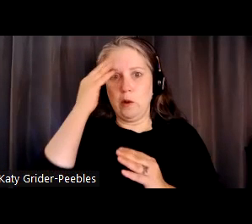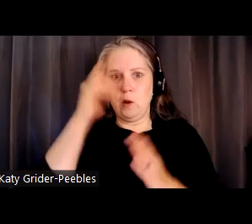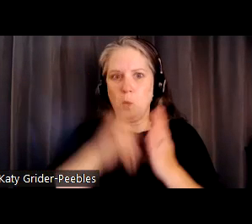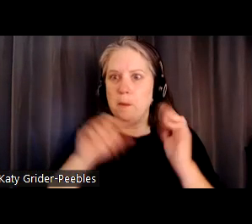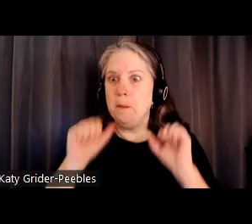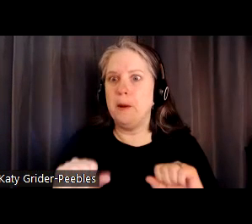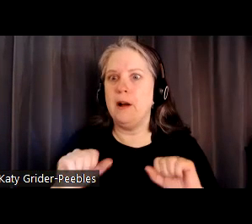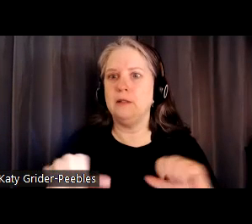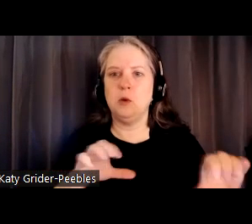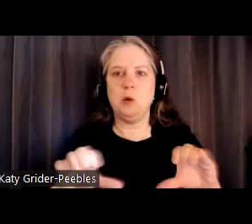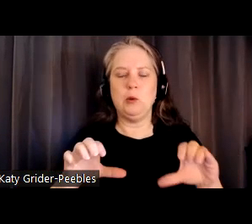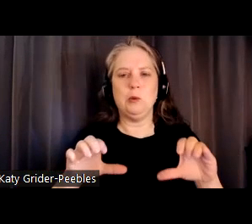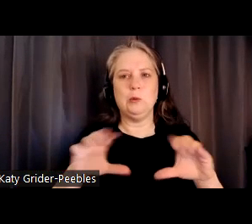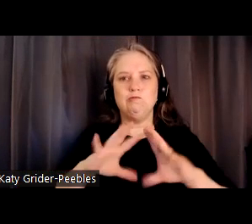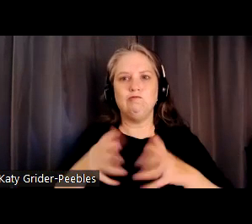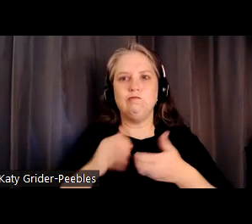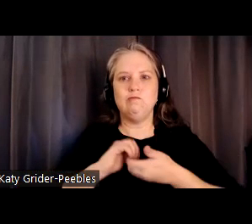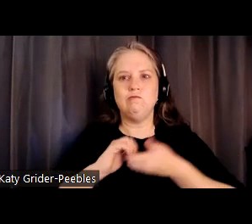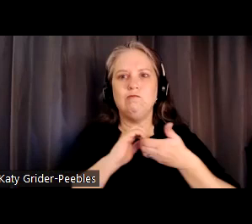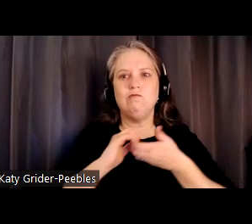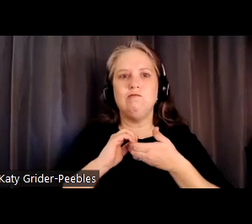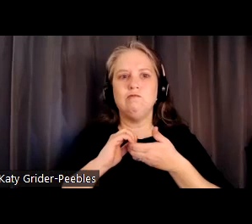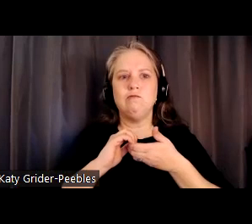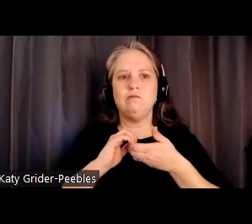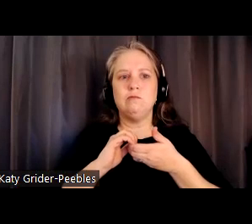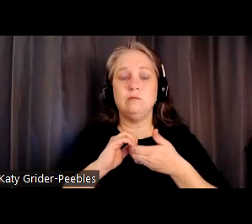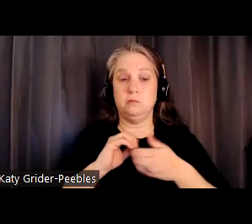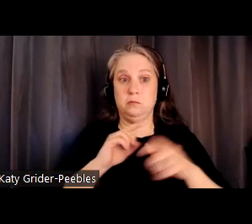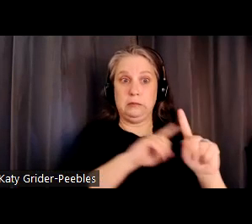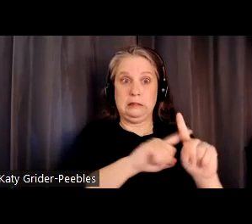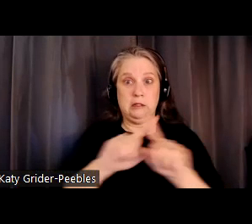Diversity of thought brings us to new spaces.